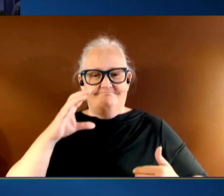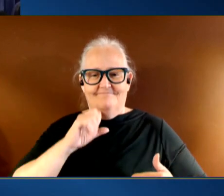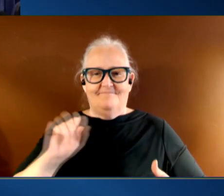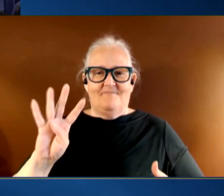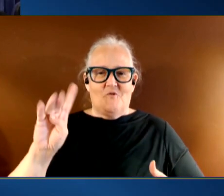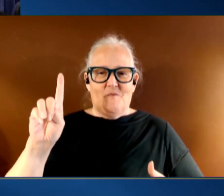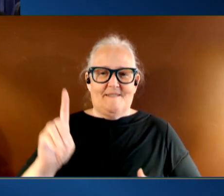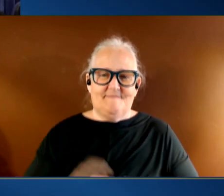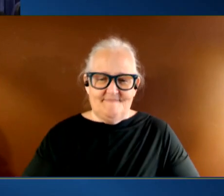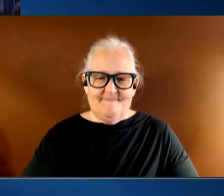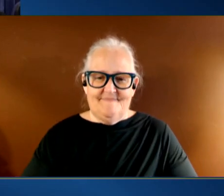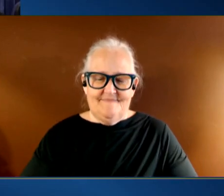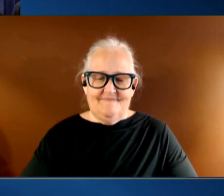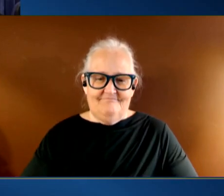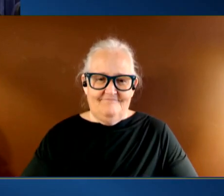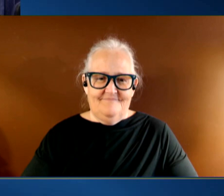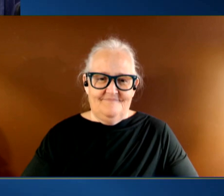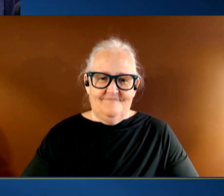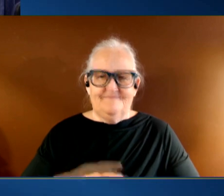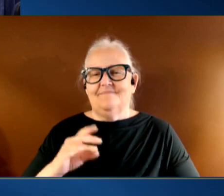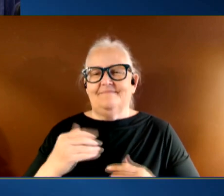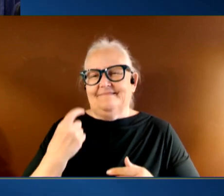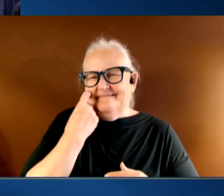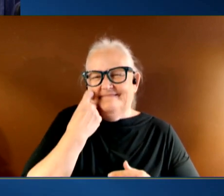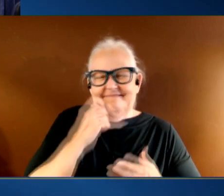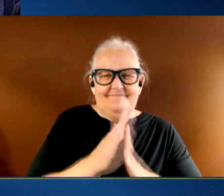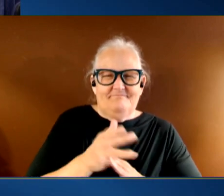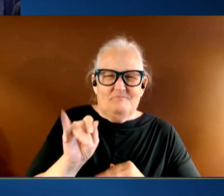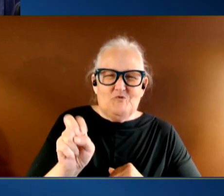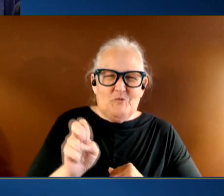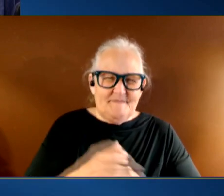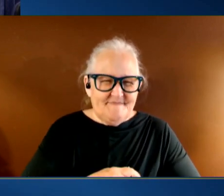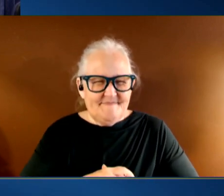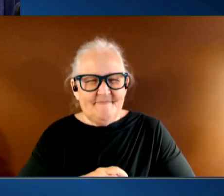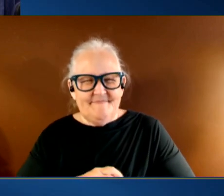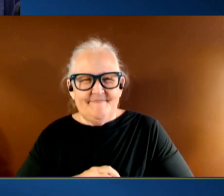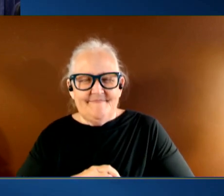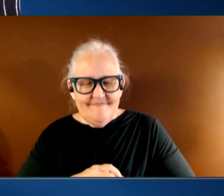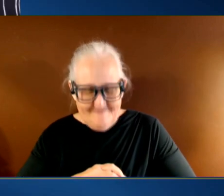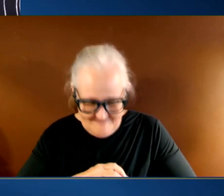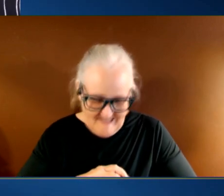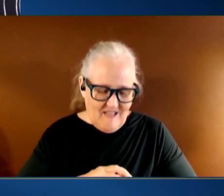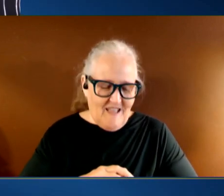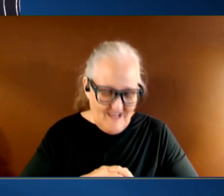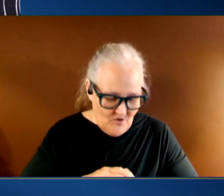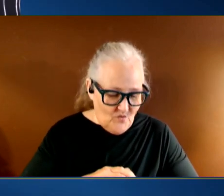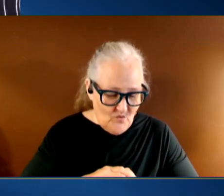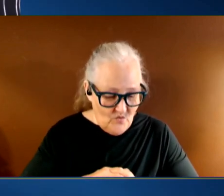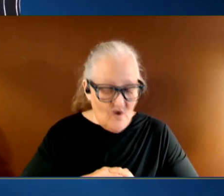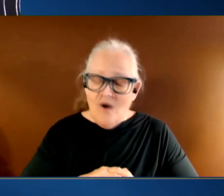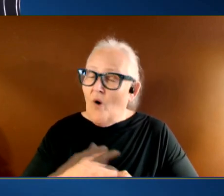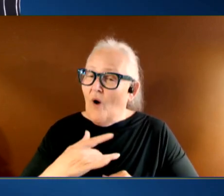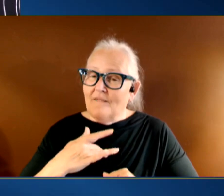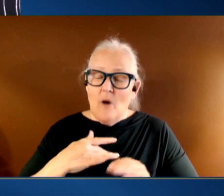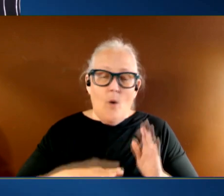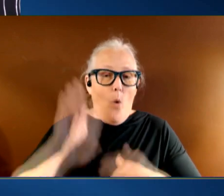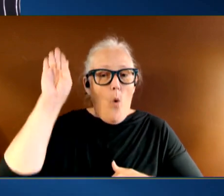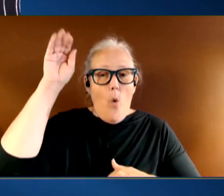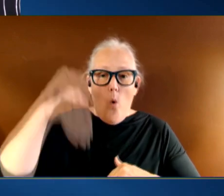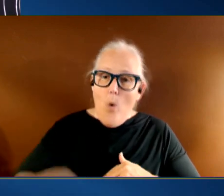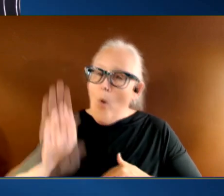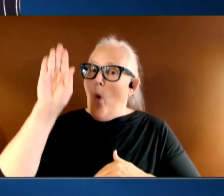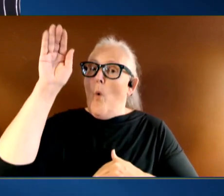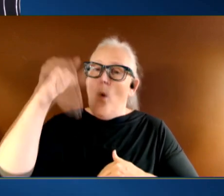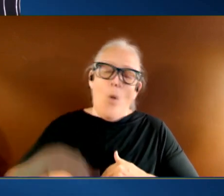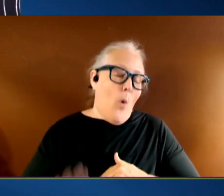Well, in June. And it's been a roller coaster getting to this point. So,